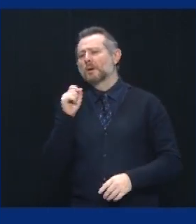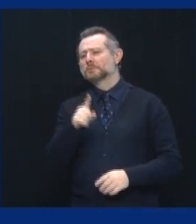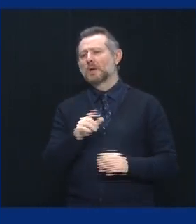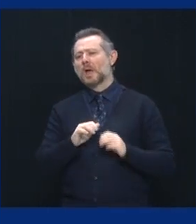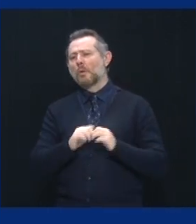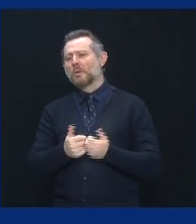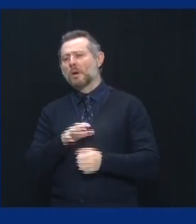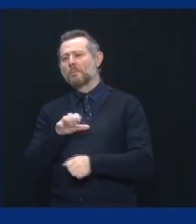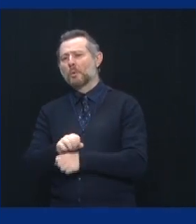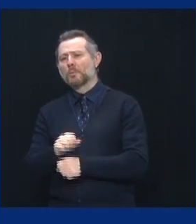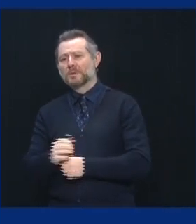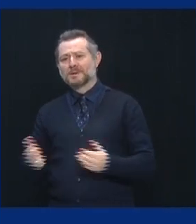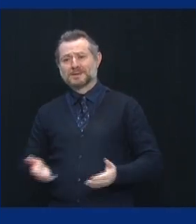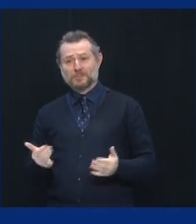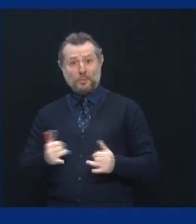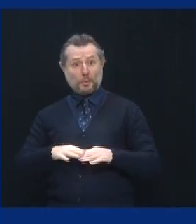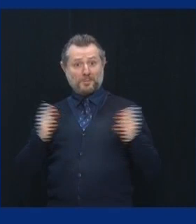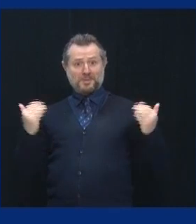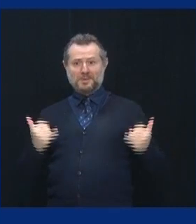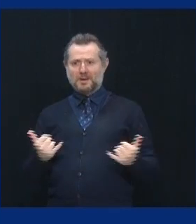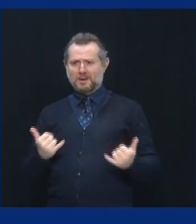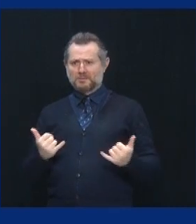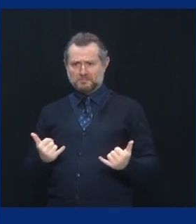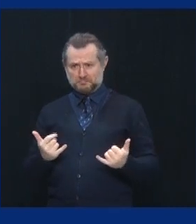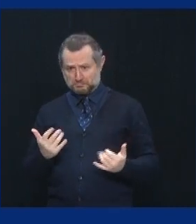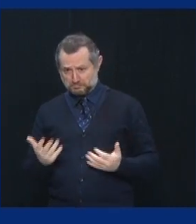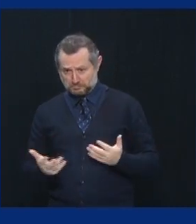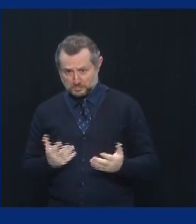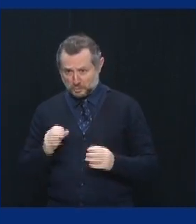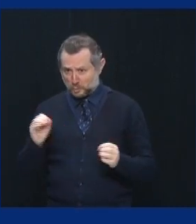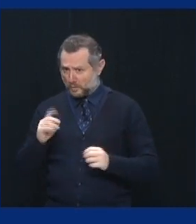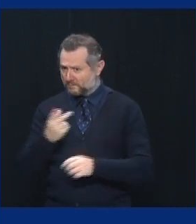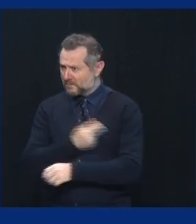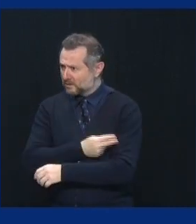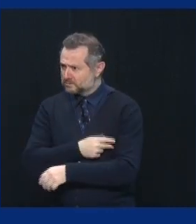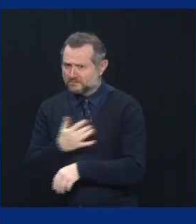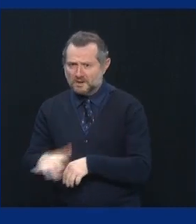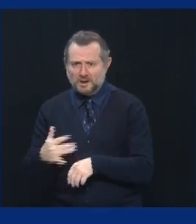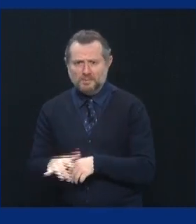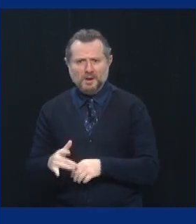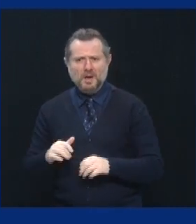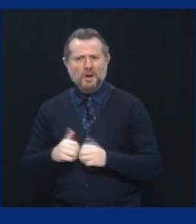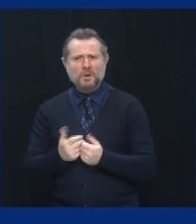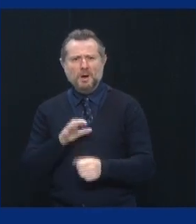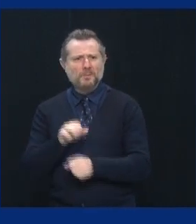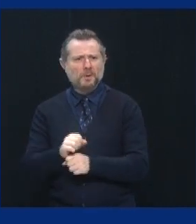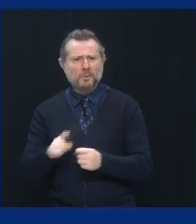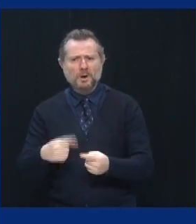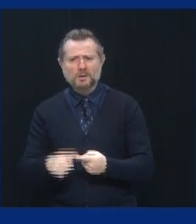NETWORK. WE'RE DEPENDENT ON THE SUPPLY.